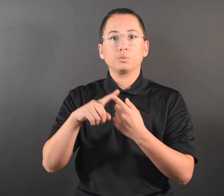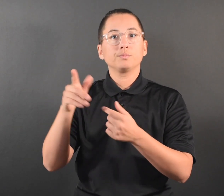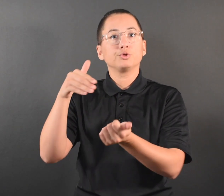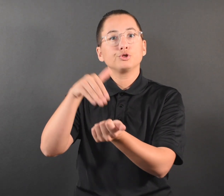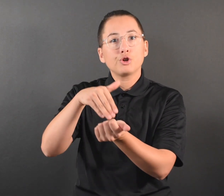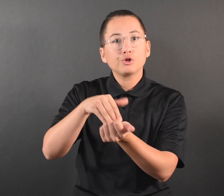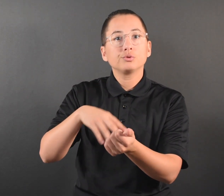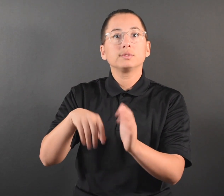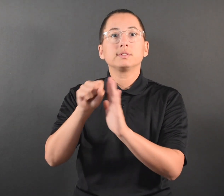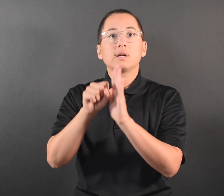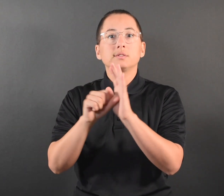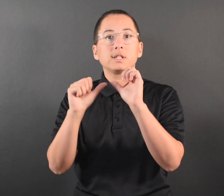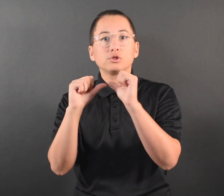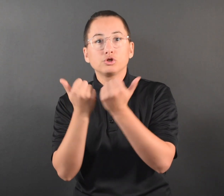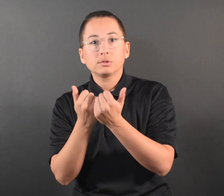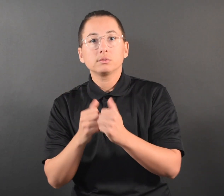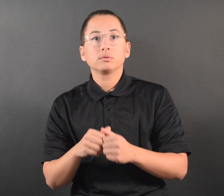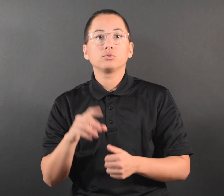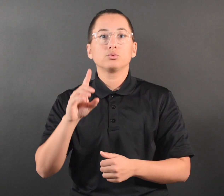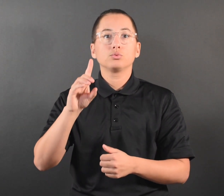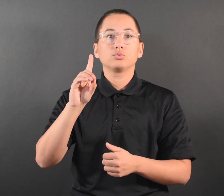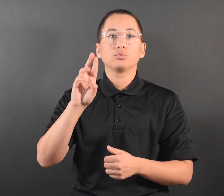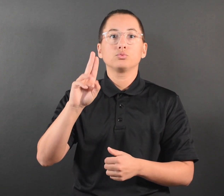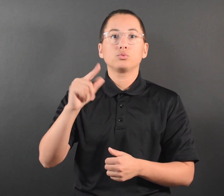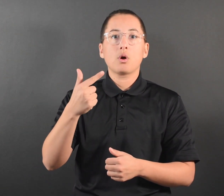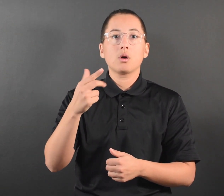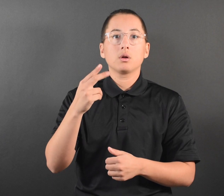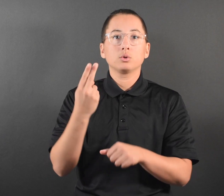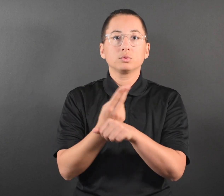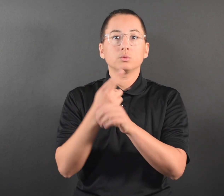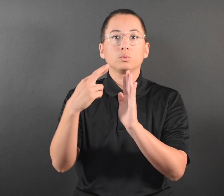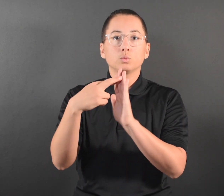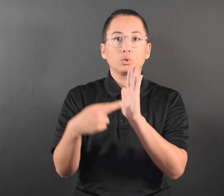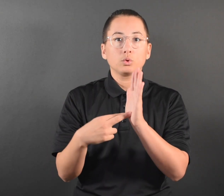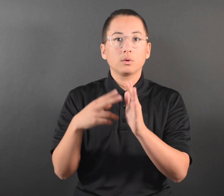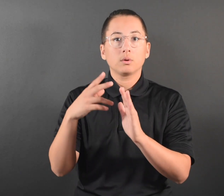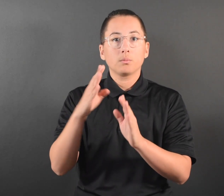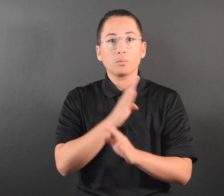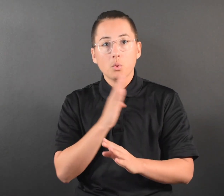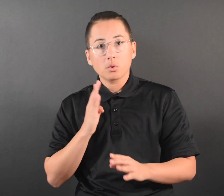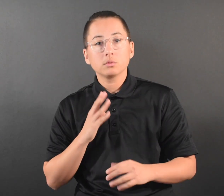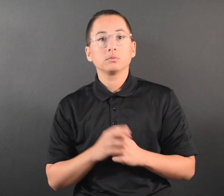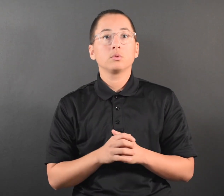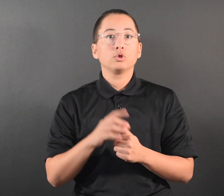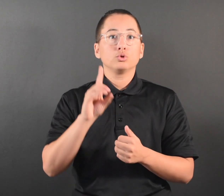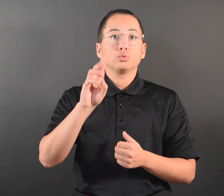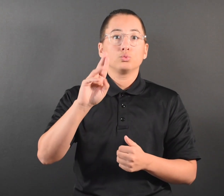providers, state agencies, the Drug Utilization Review Board, the Drug Formulary Committee,